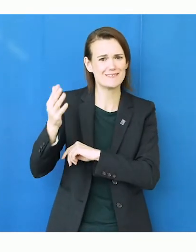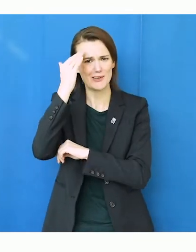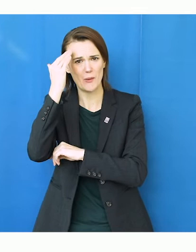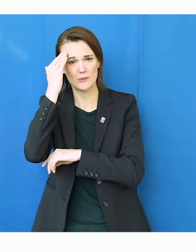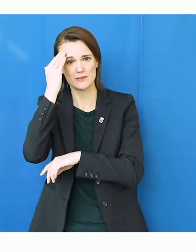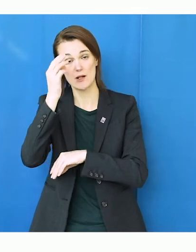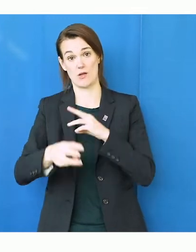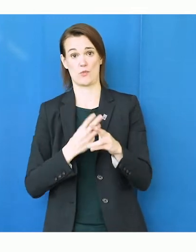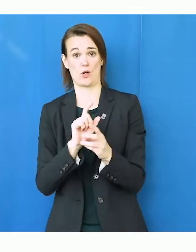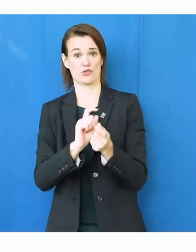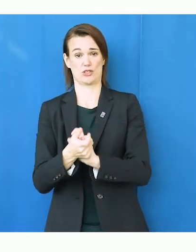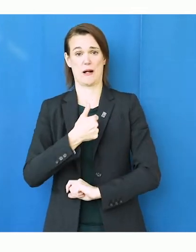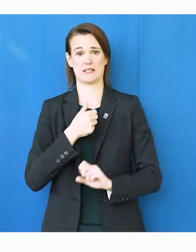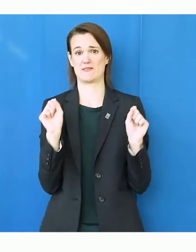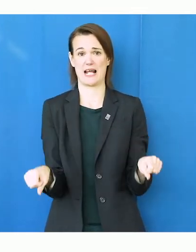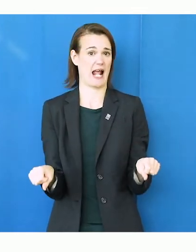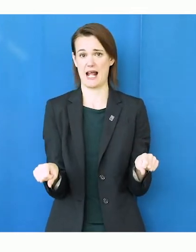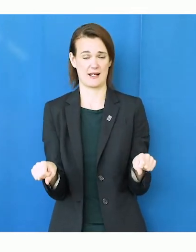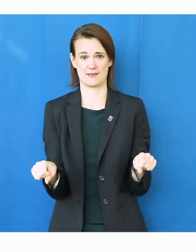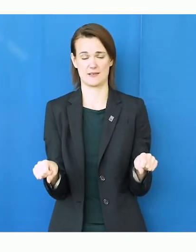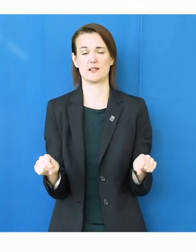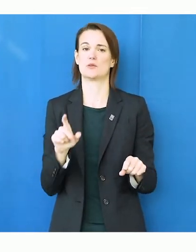We all need one another, and the world is a global village.